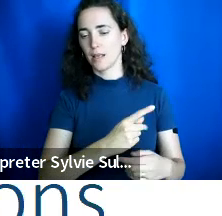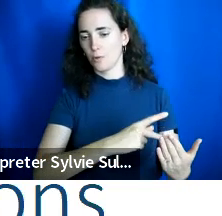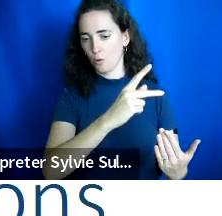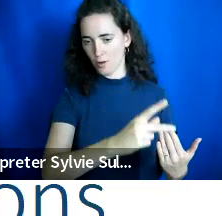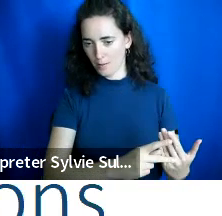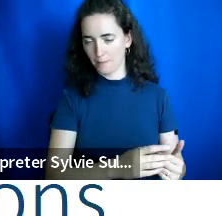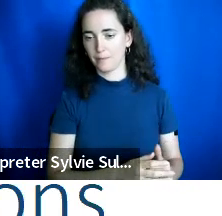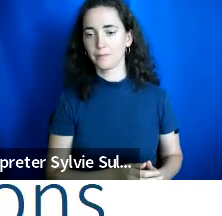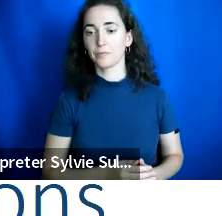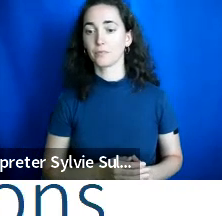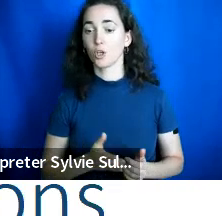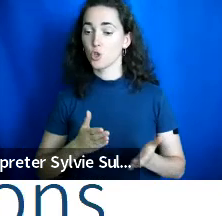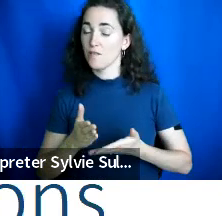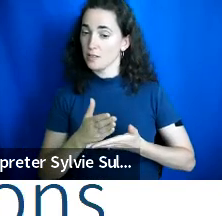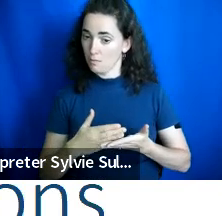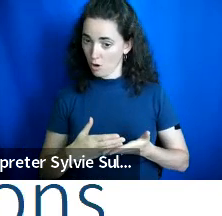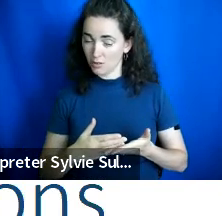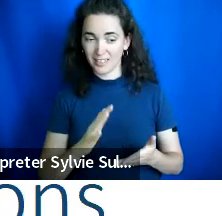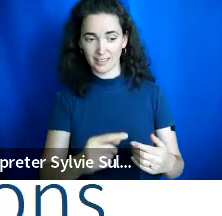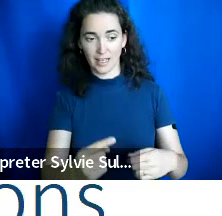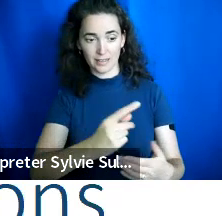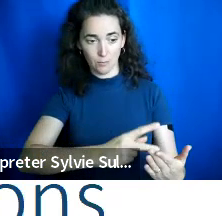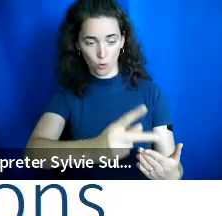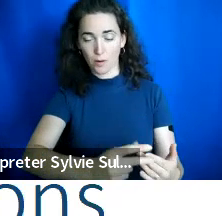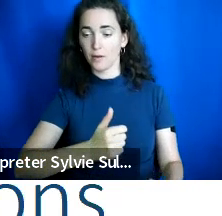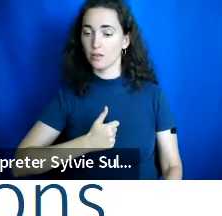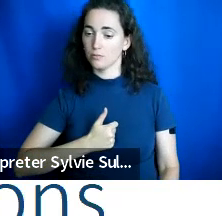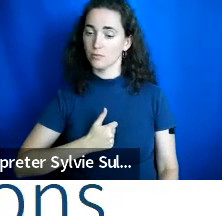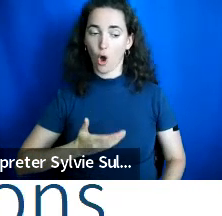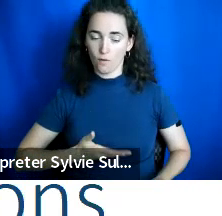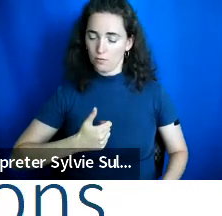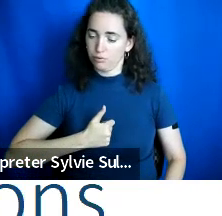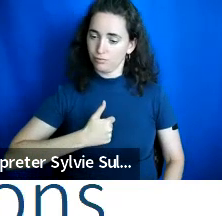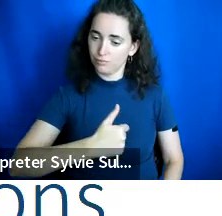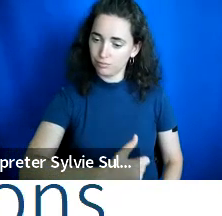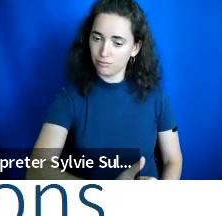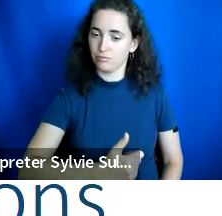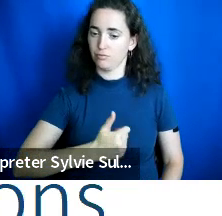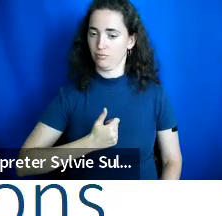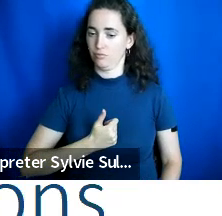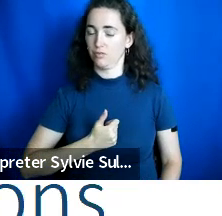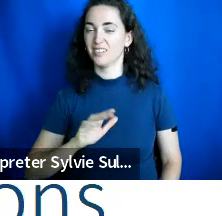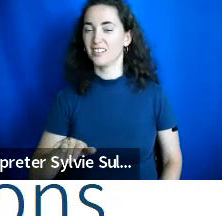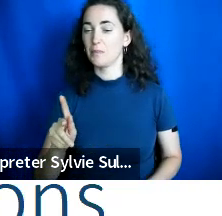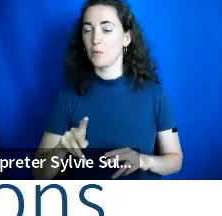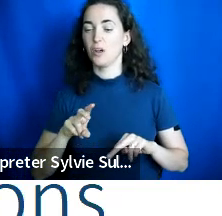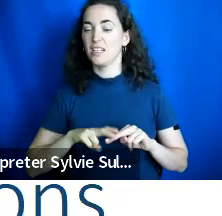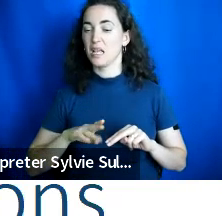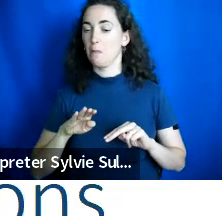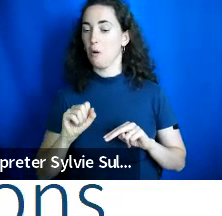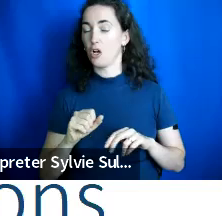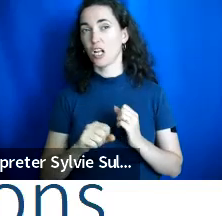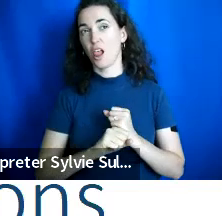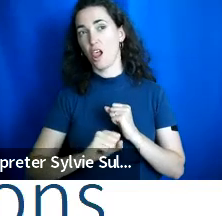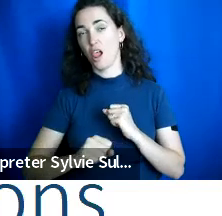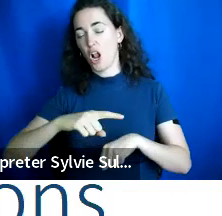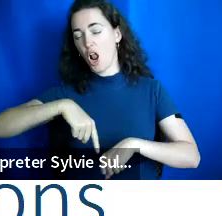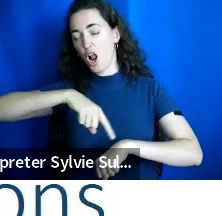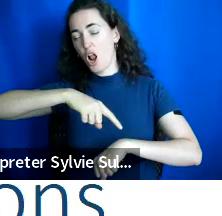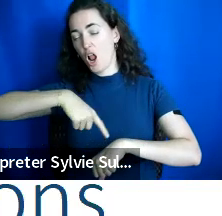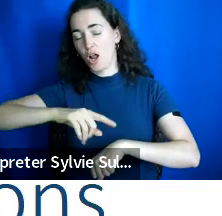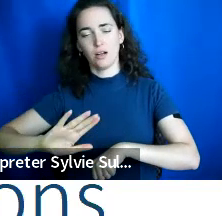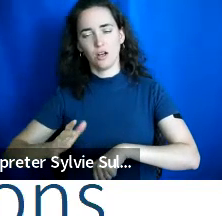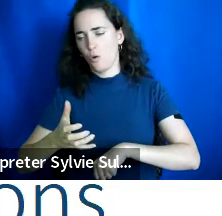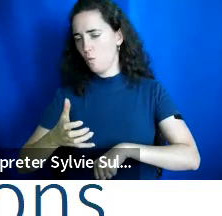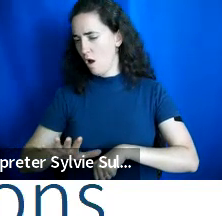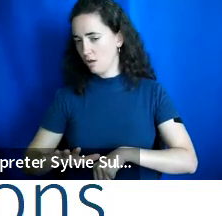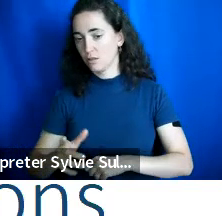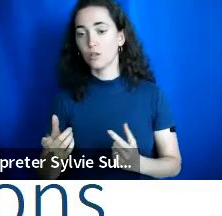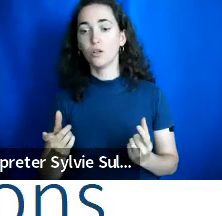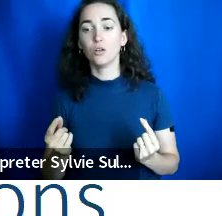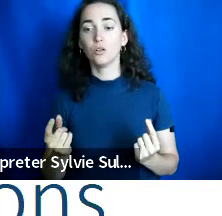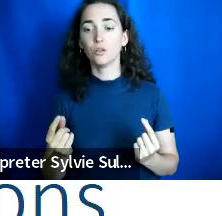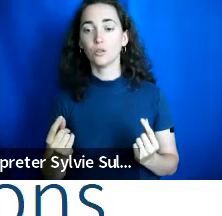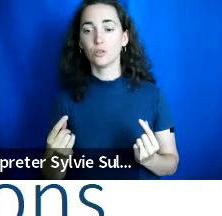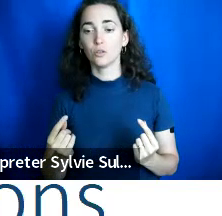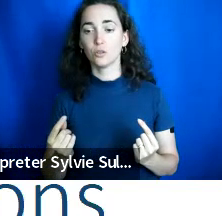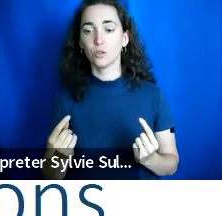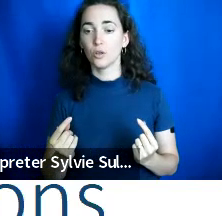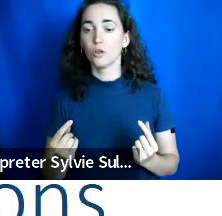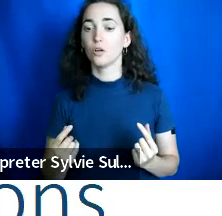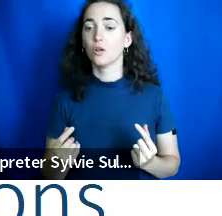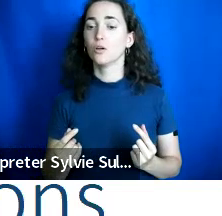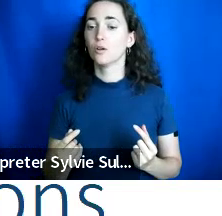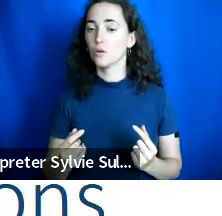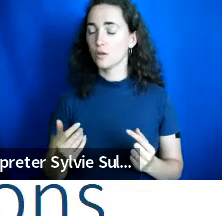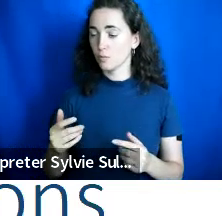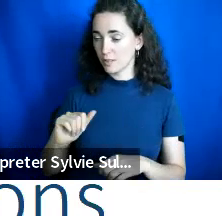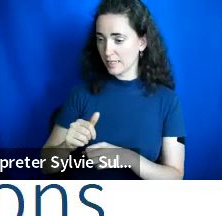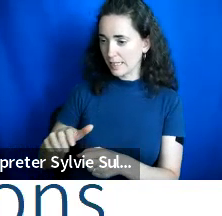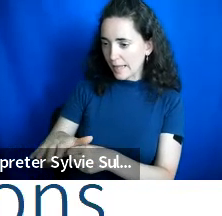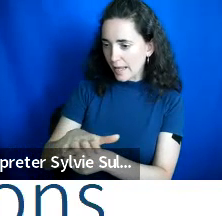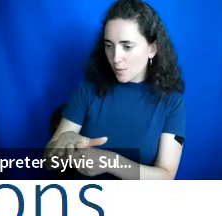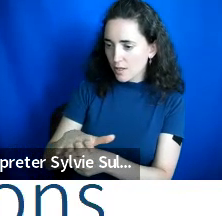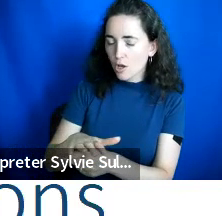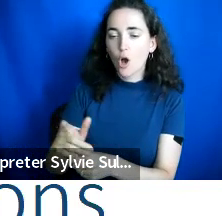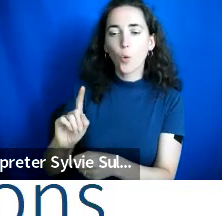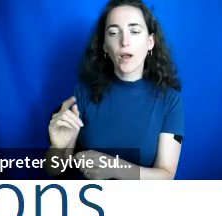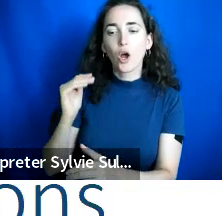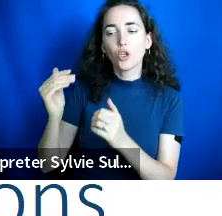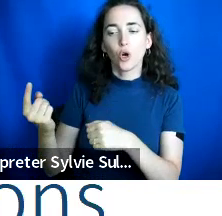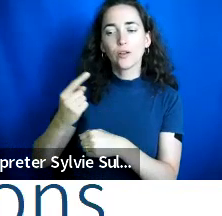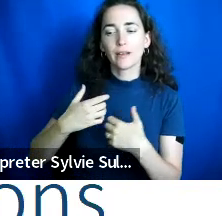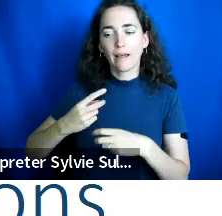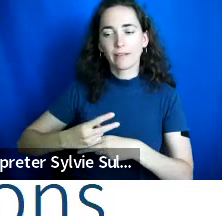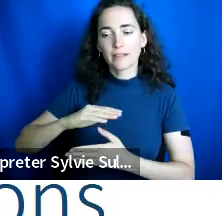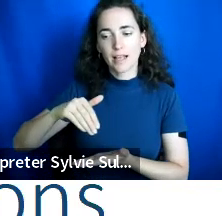Part of this service is transportation to and from that day program and to avoid people sitting on a bus for really really long amounts of time, we do put sort of catchment areas around the donate healthcare centers We don't want anyone to